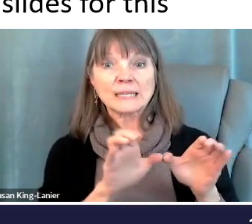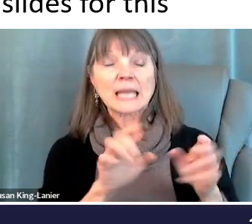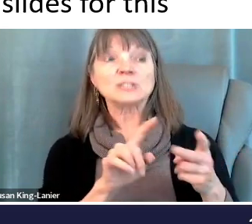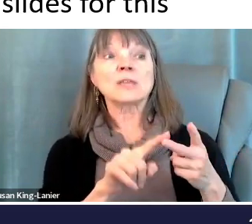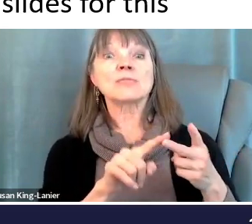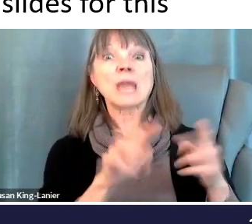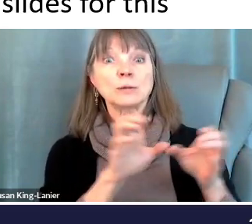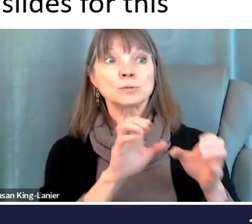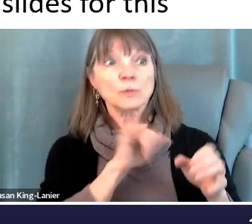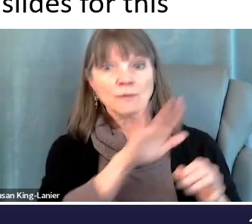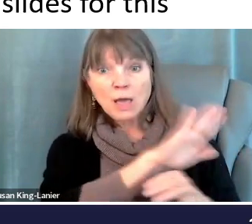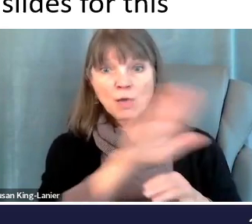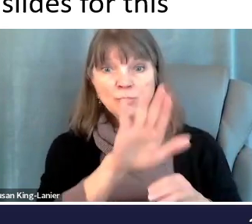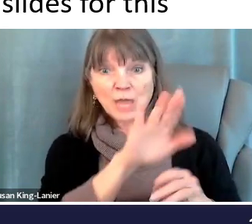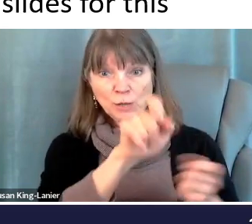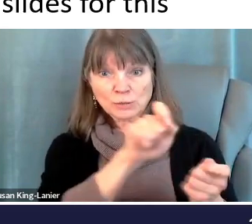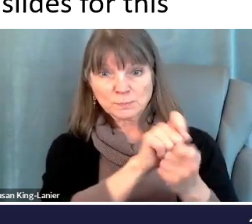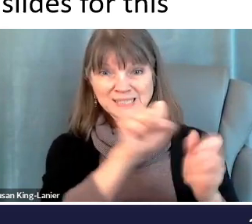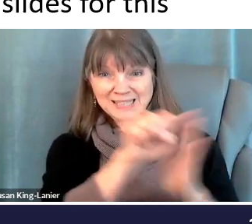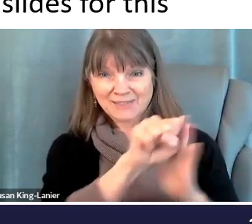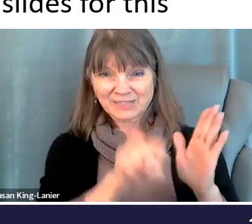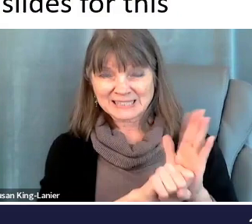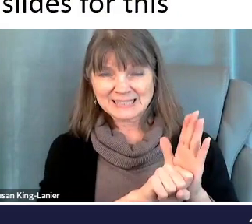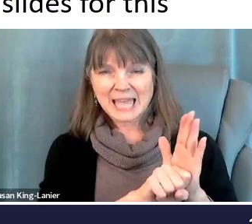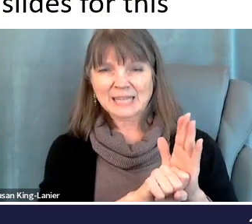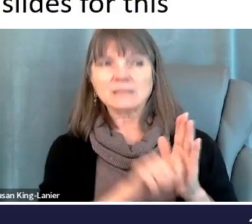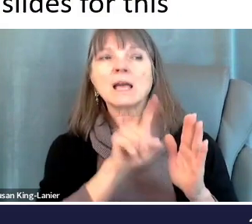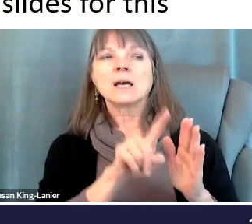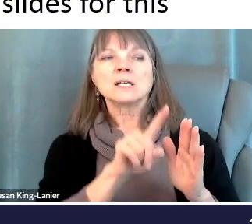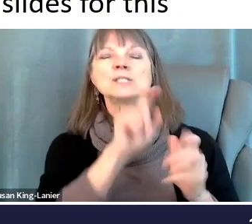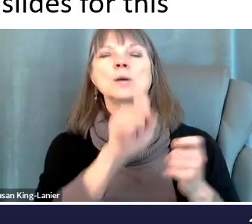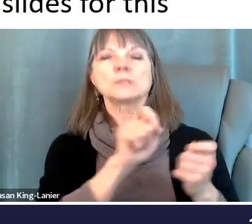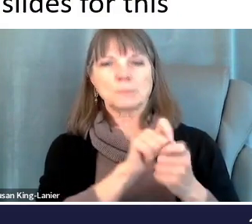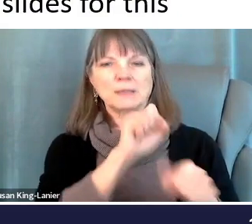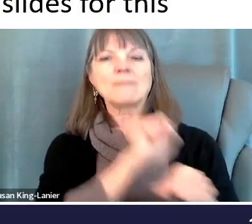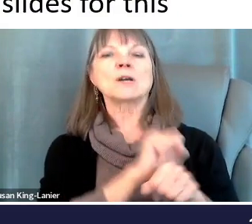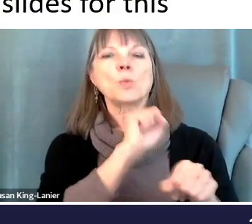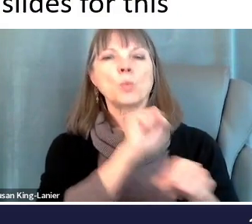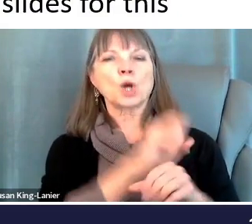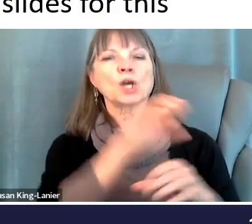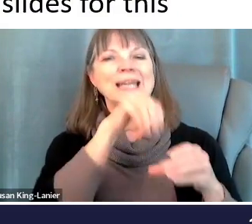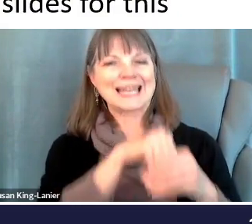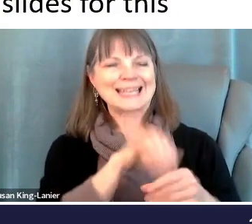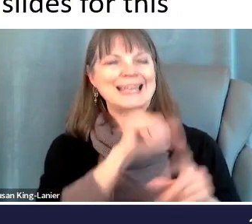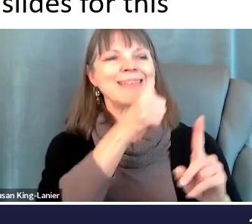So they are are certified within their state typically to be a peer support specialist.